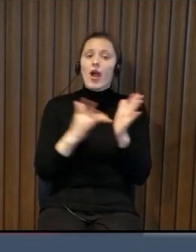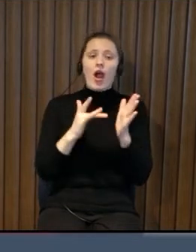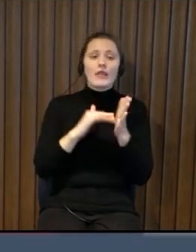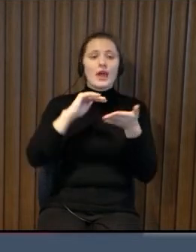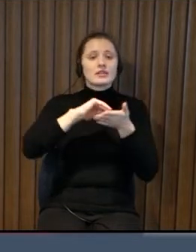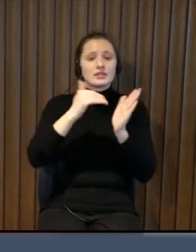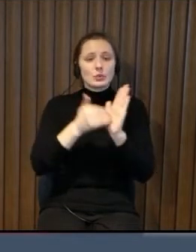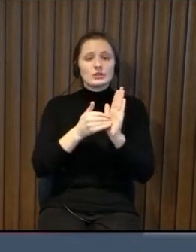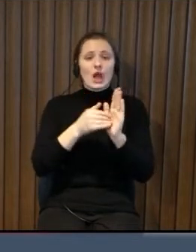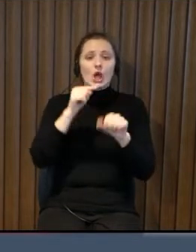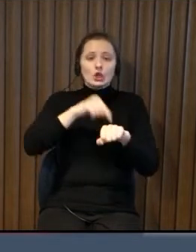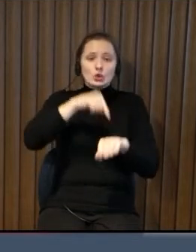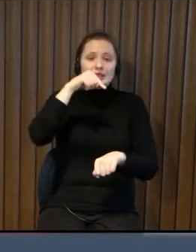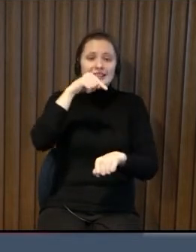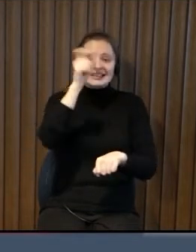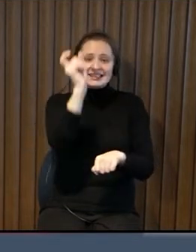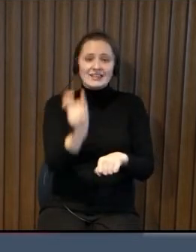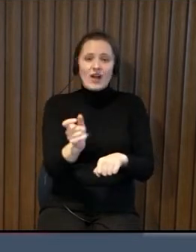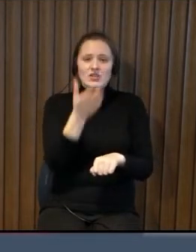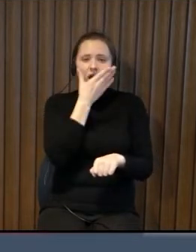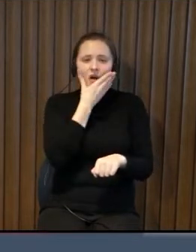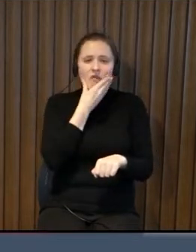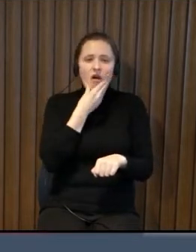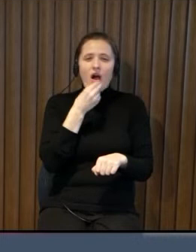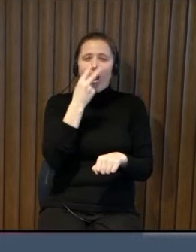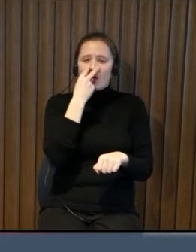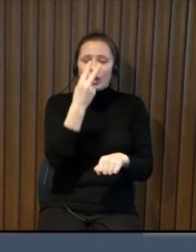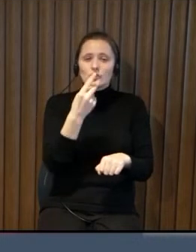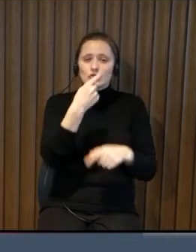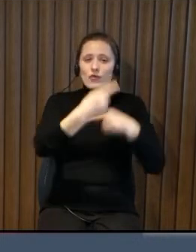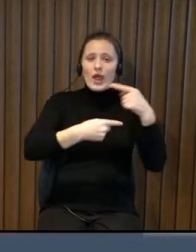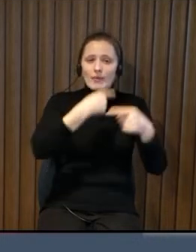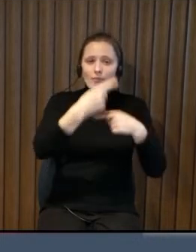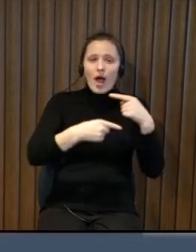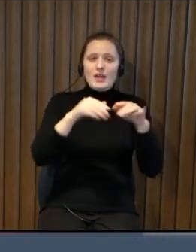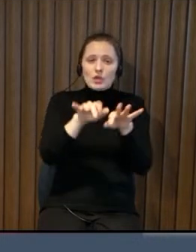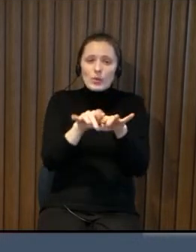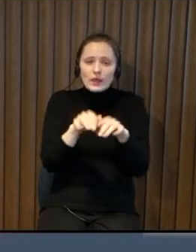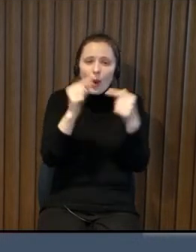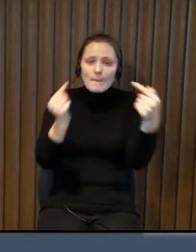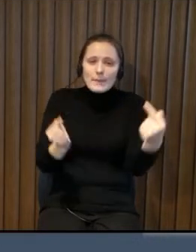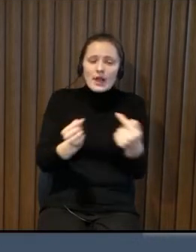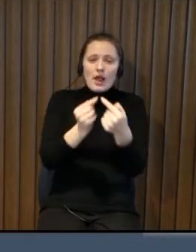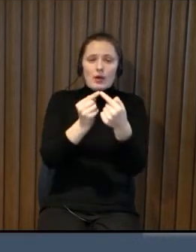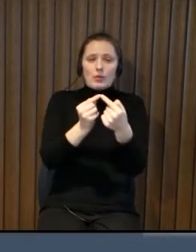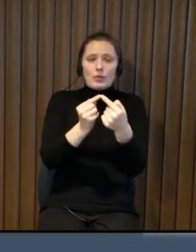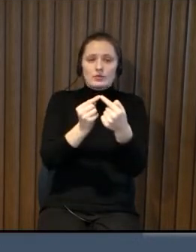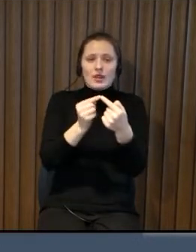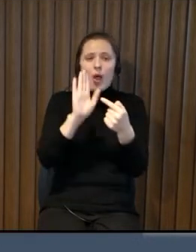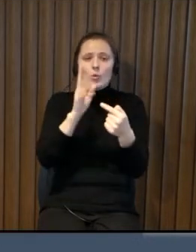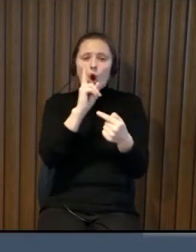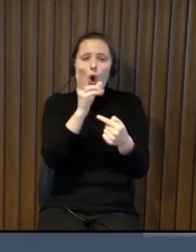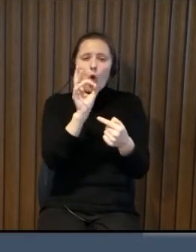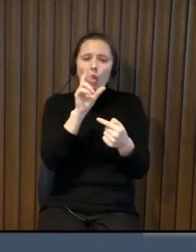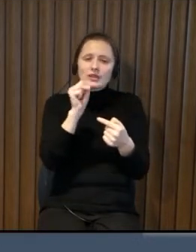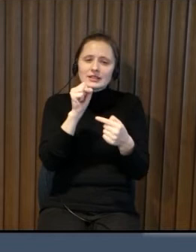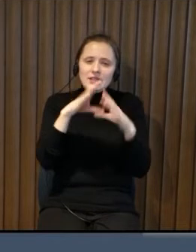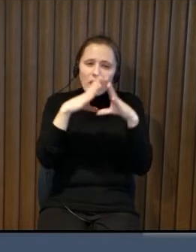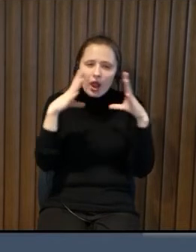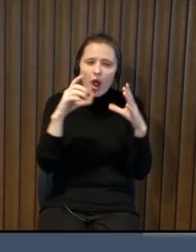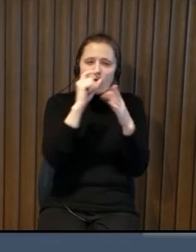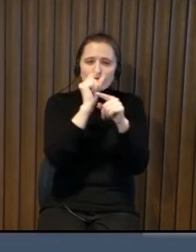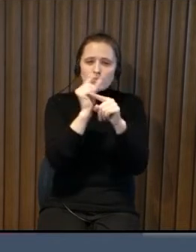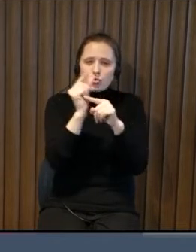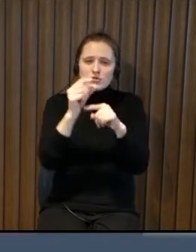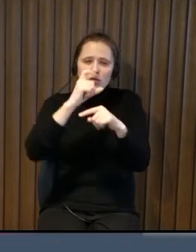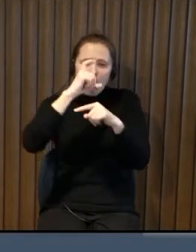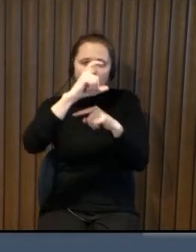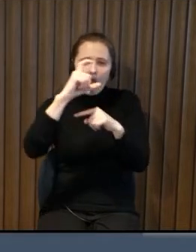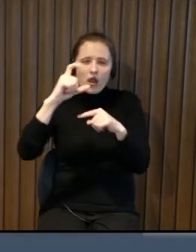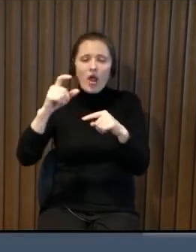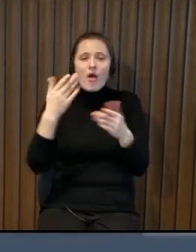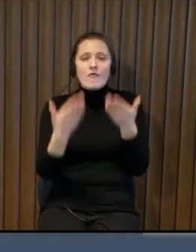for four or five people and so how would a person was very very who has very who is narrow sighted